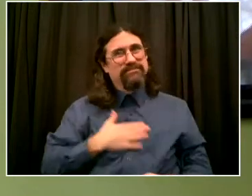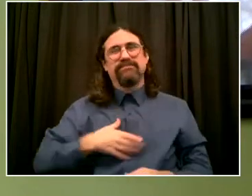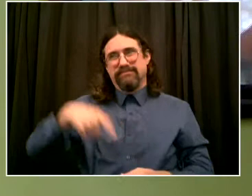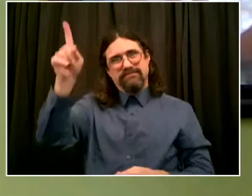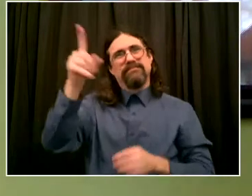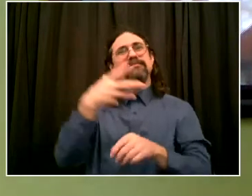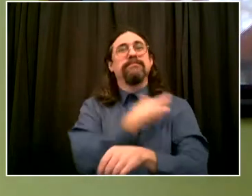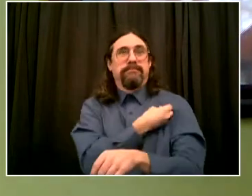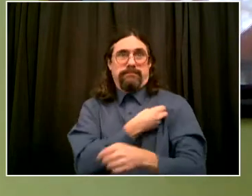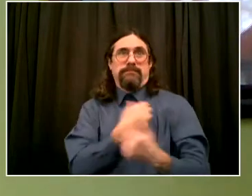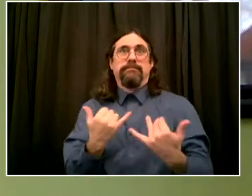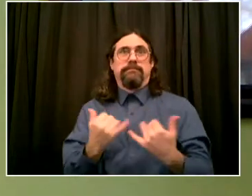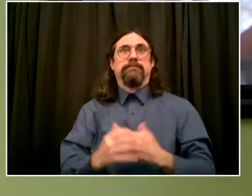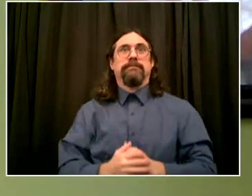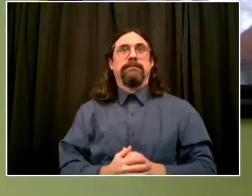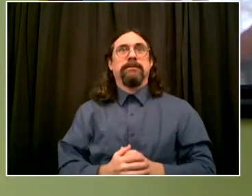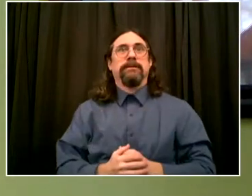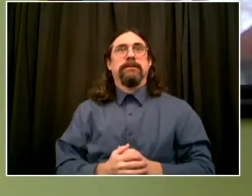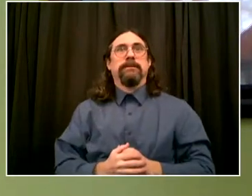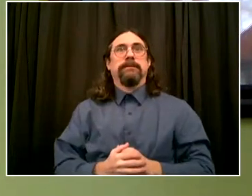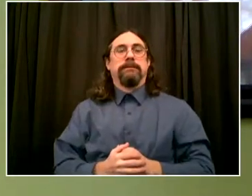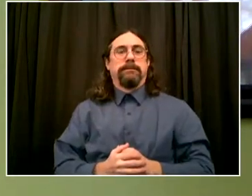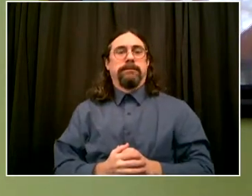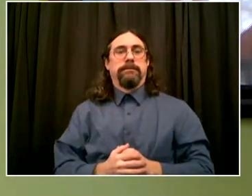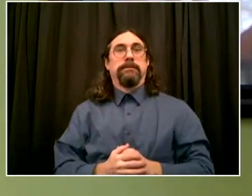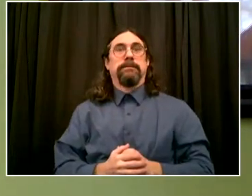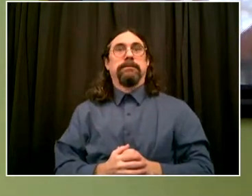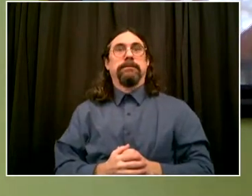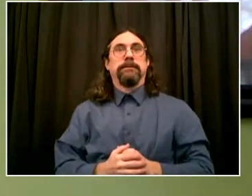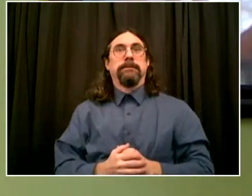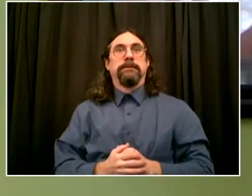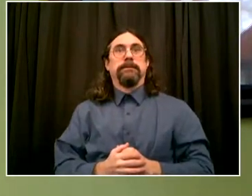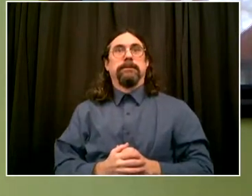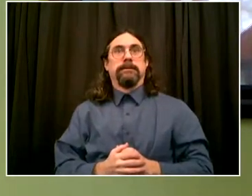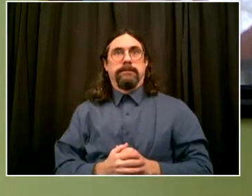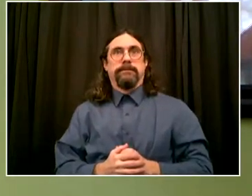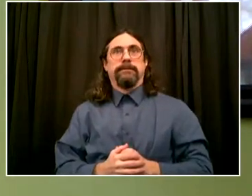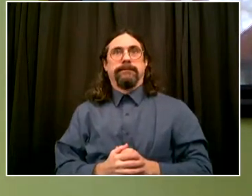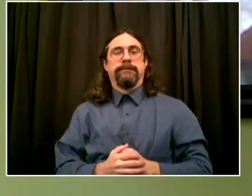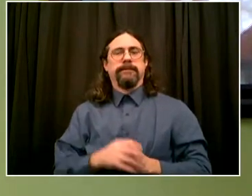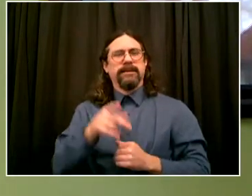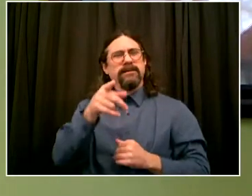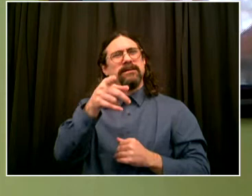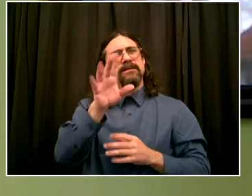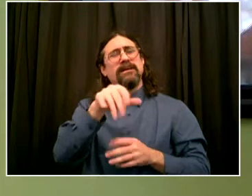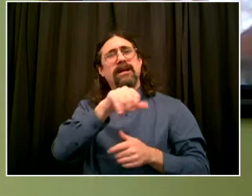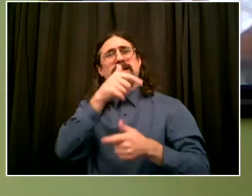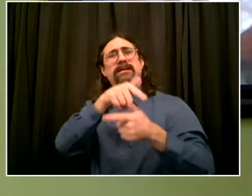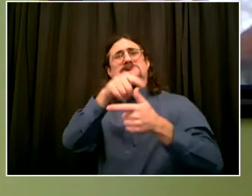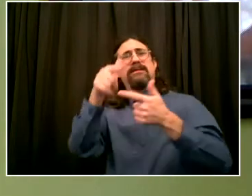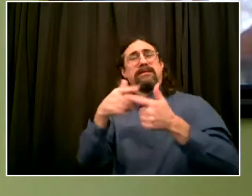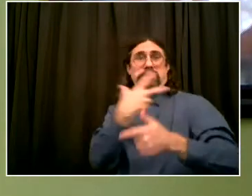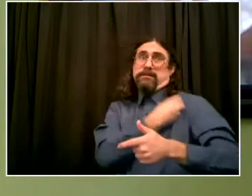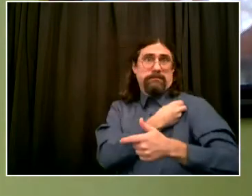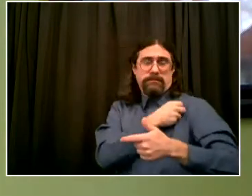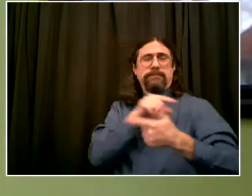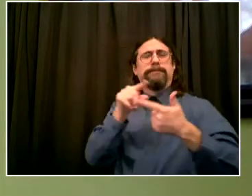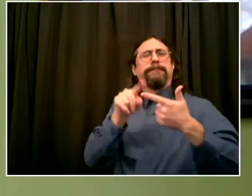WANT YOU TO BE VACCINATED. SECOND POWER IS IF YOU ARE WAITING YOUR TURN TO GET